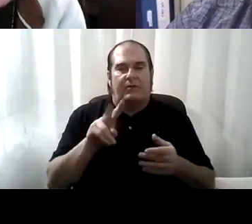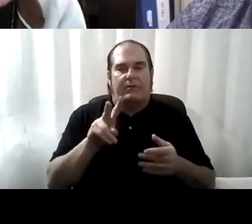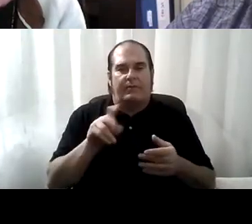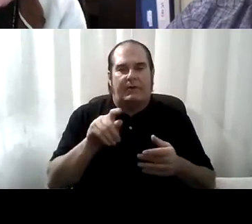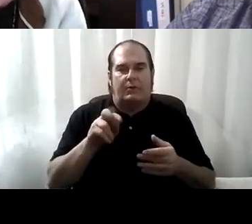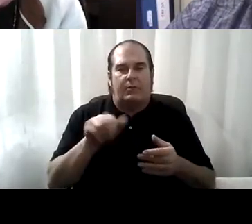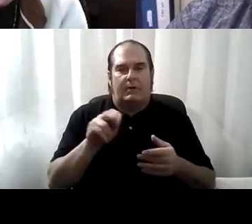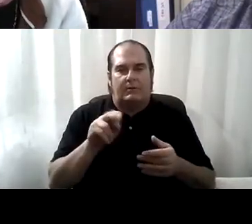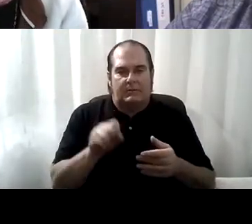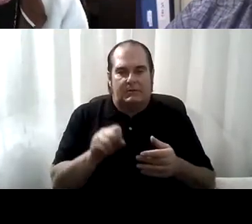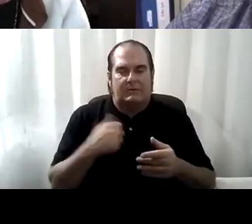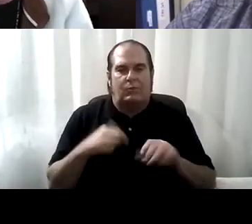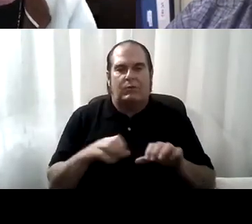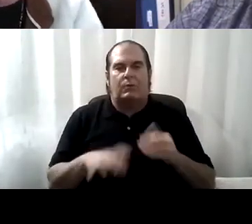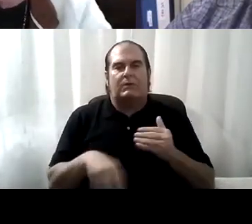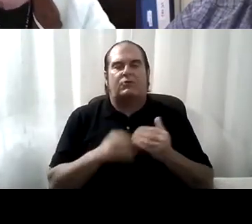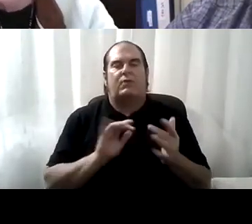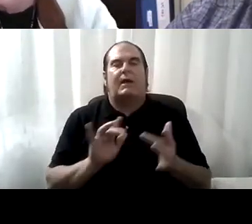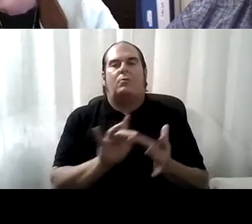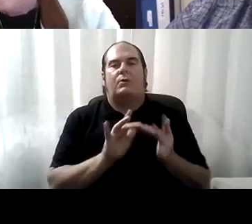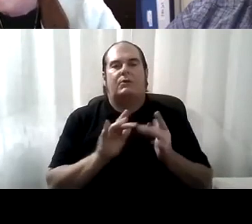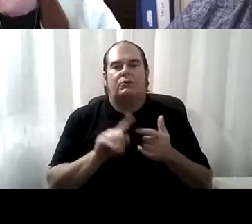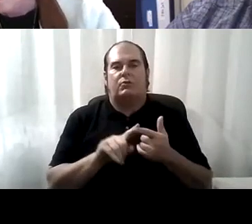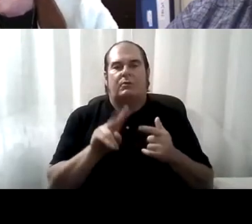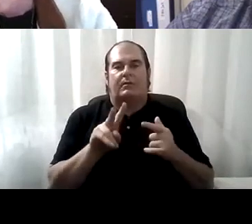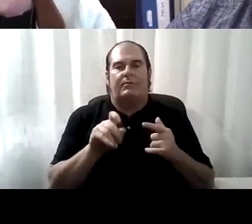do some additional outreach to veterans that may be incarcerated.